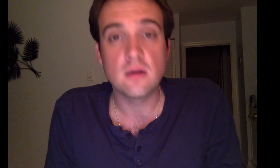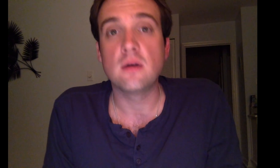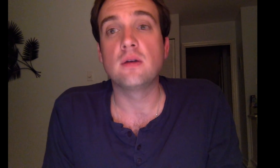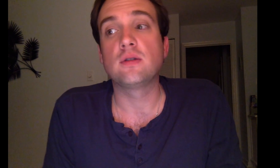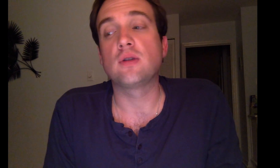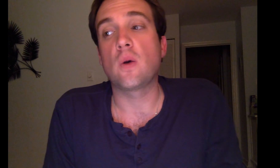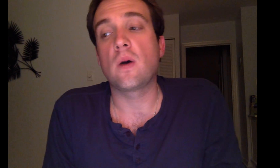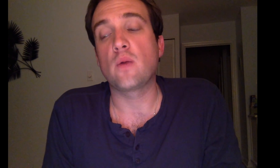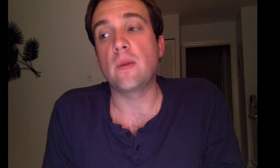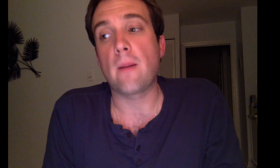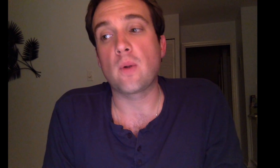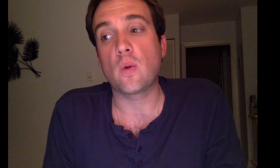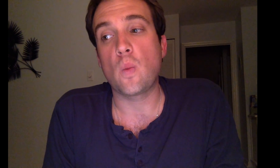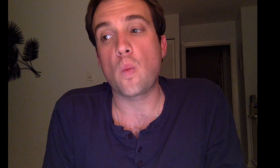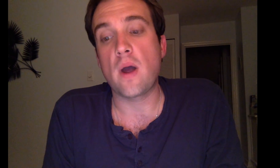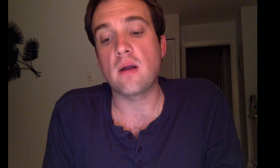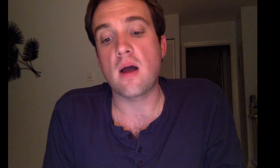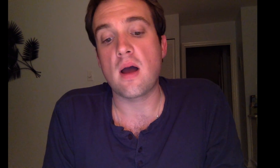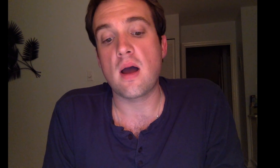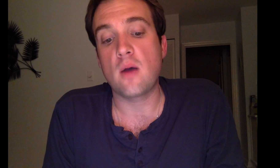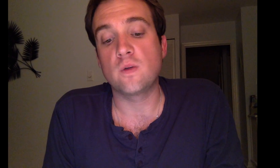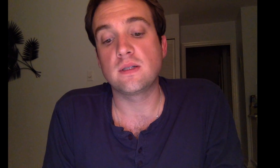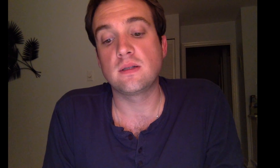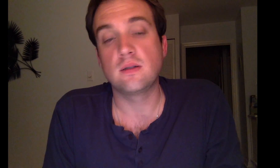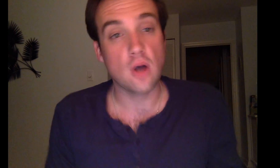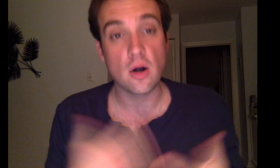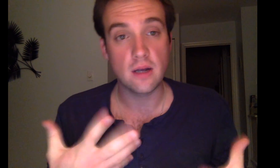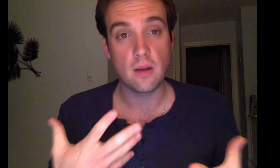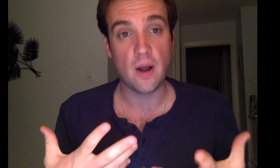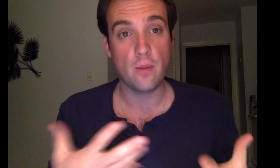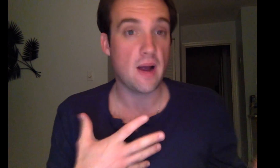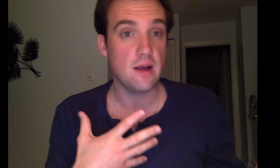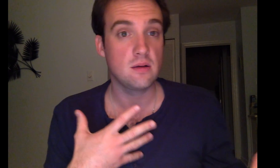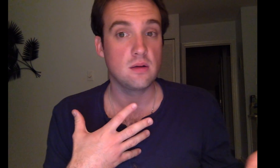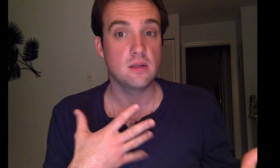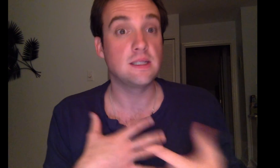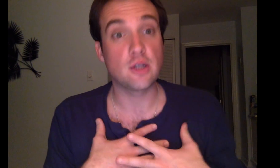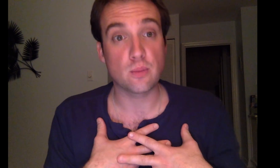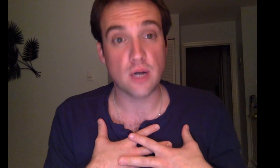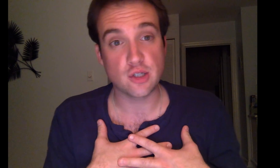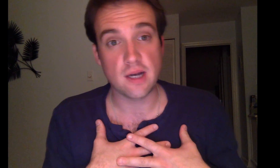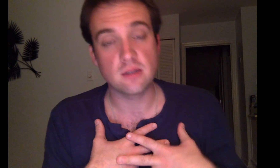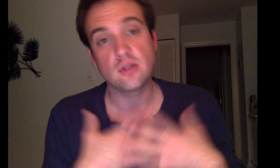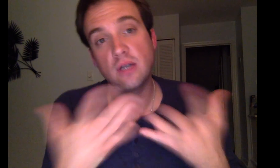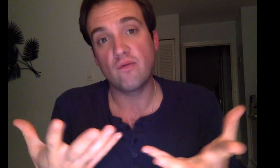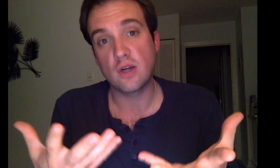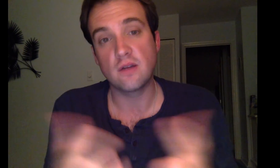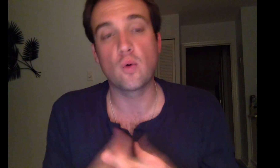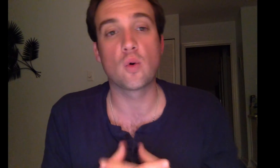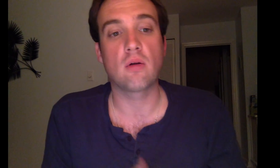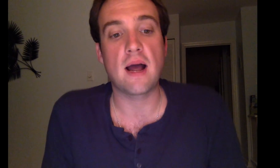So, I remember when I was talking about my senior project in front of the whole class,